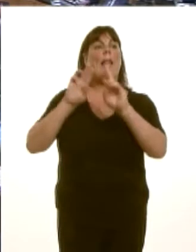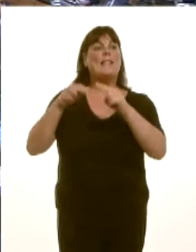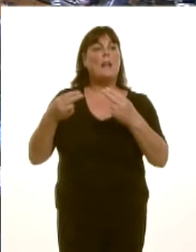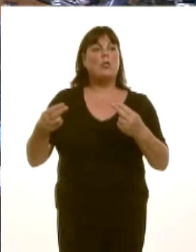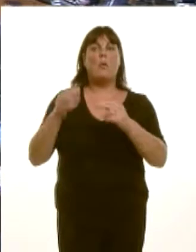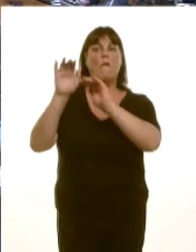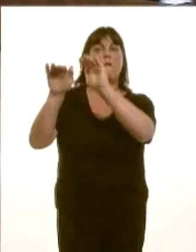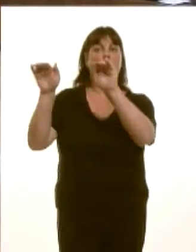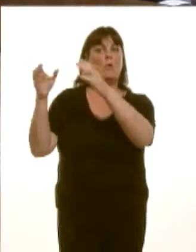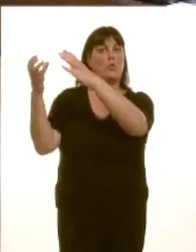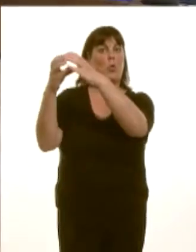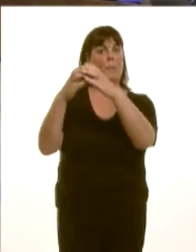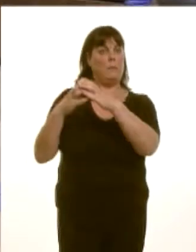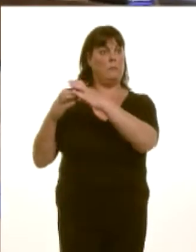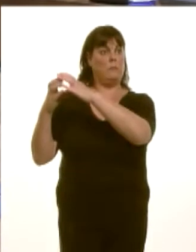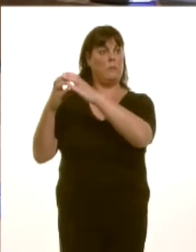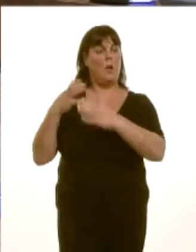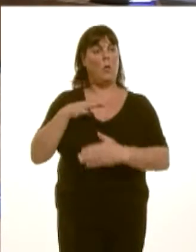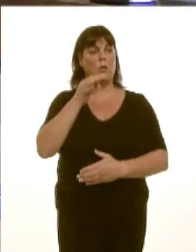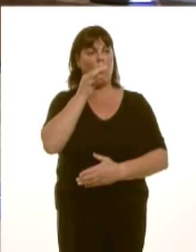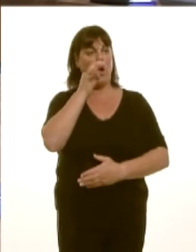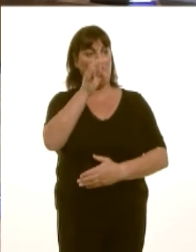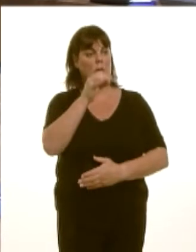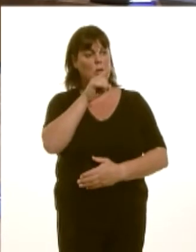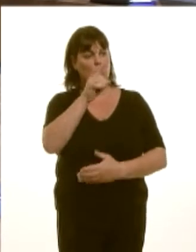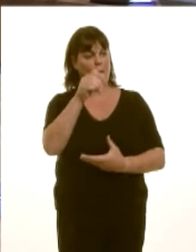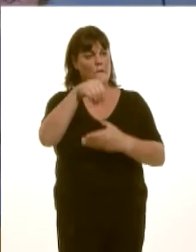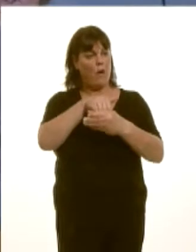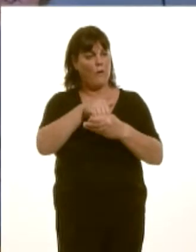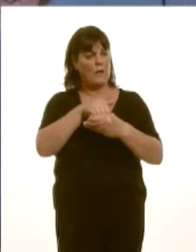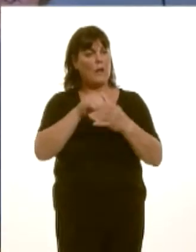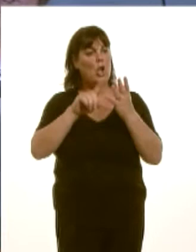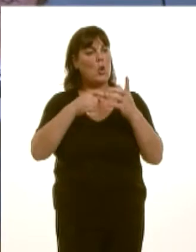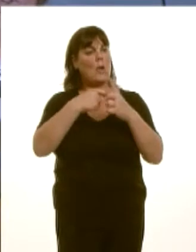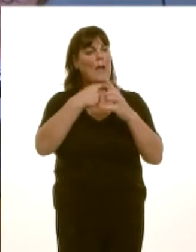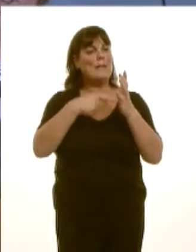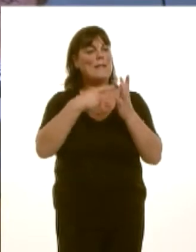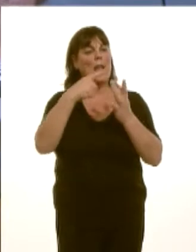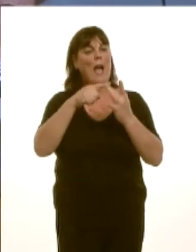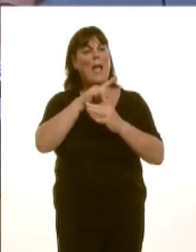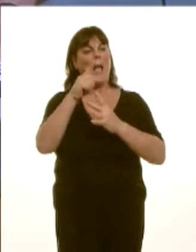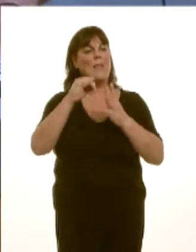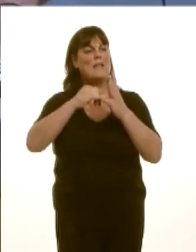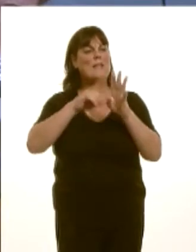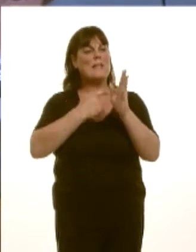how your administration collaborates with UK Trade and Investment, the global entrepreneur programme and the SIRIUS programme? Carwyn Jones: We have very good links with the UKTI now.